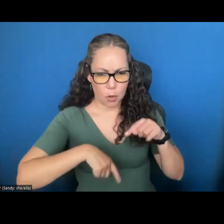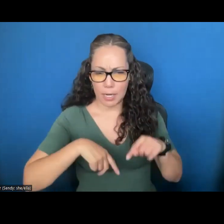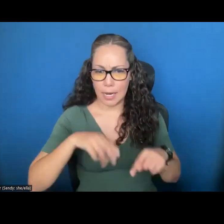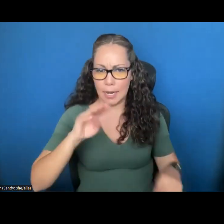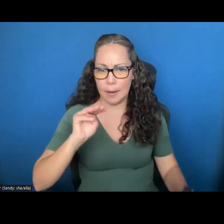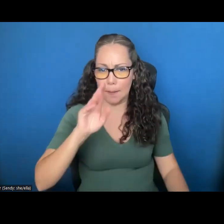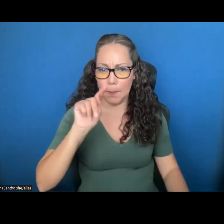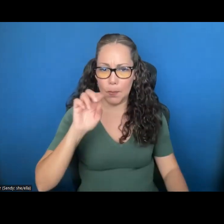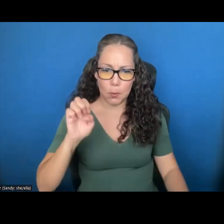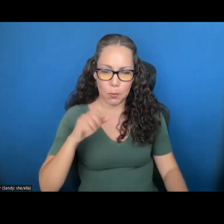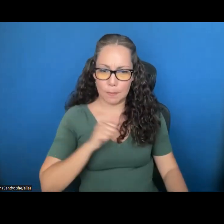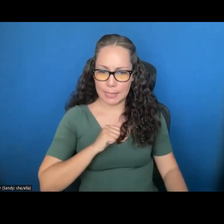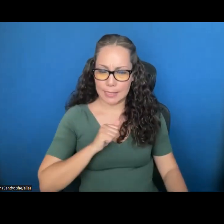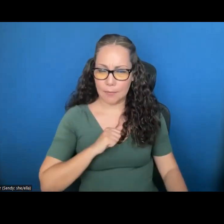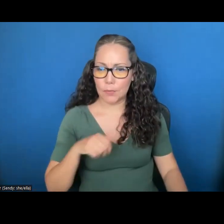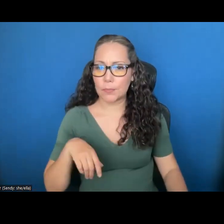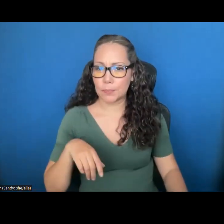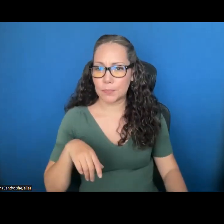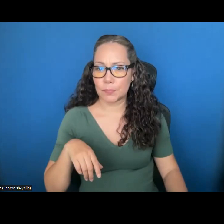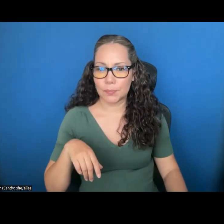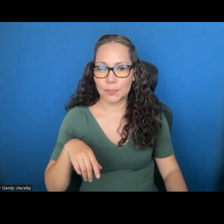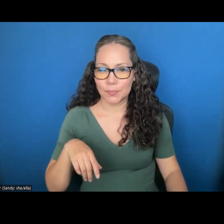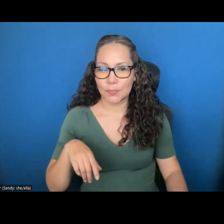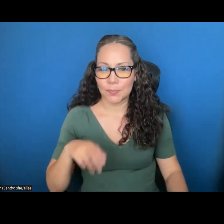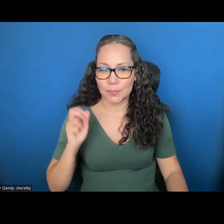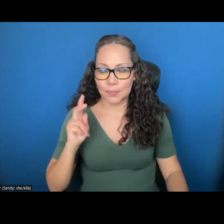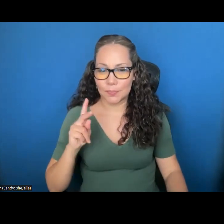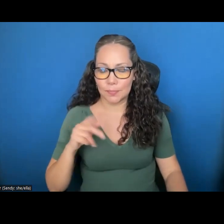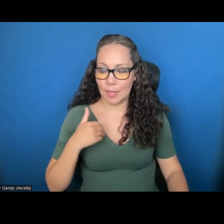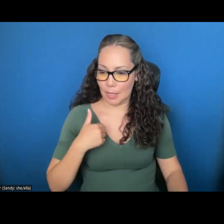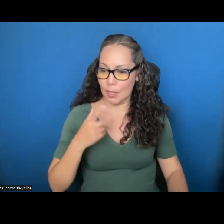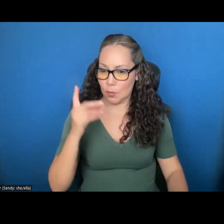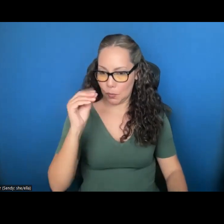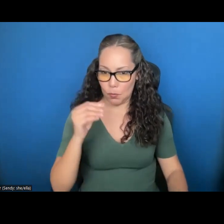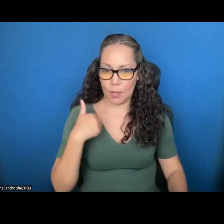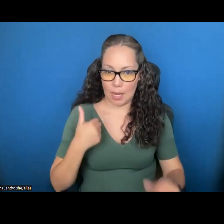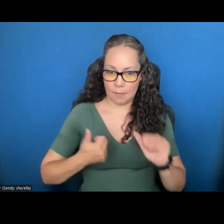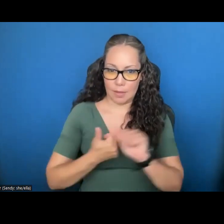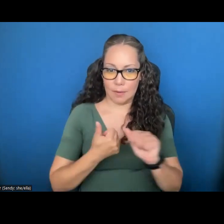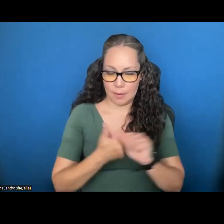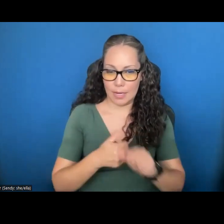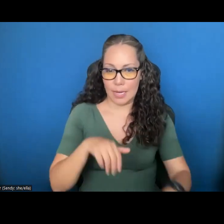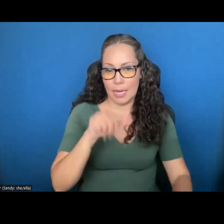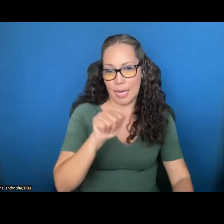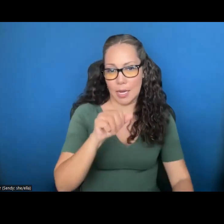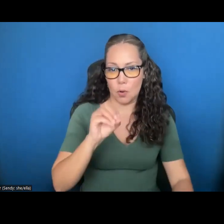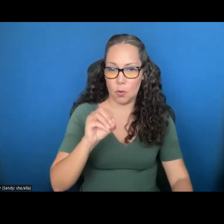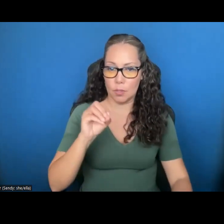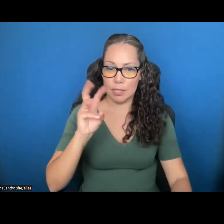oh all righty so I do have an update and this is about the alw renewal so the alw